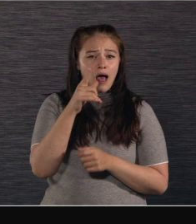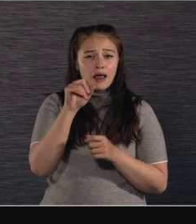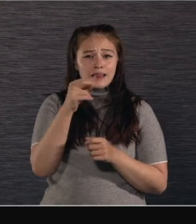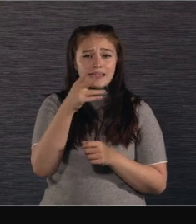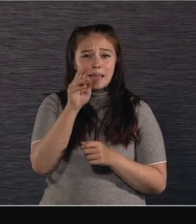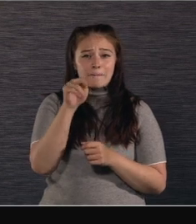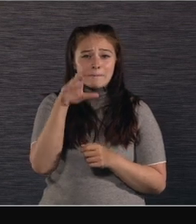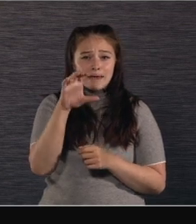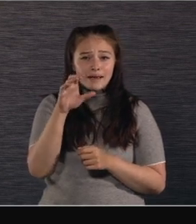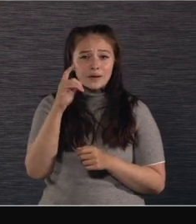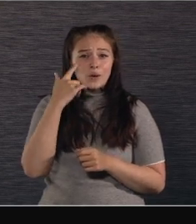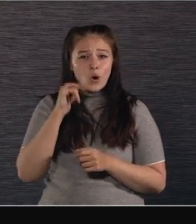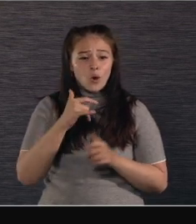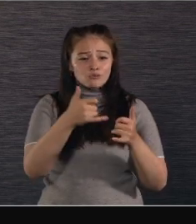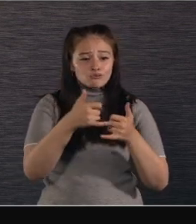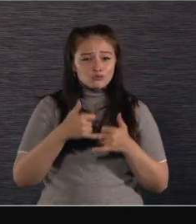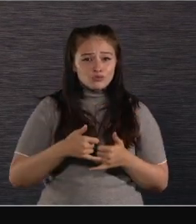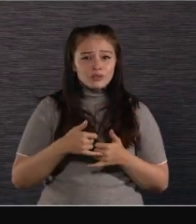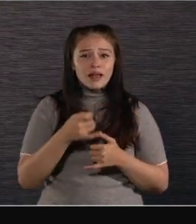We're going to rip it Light the Night. Here we go.